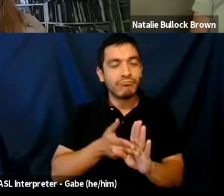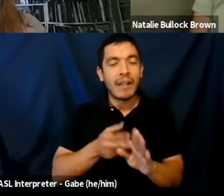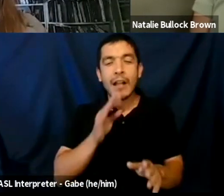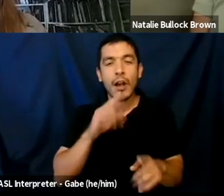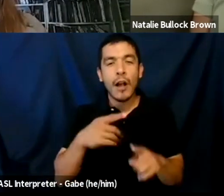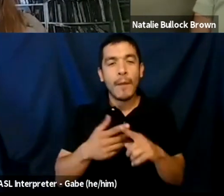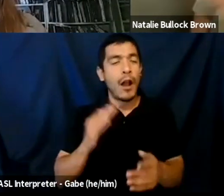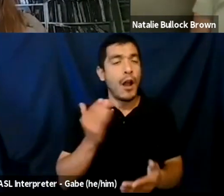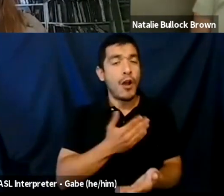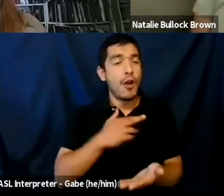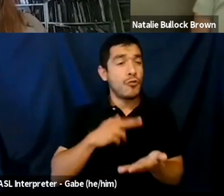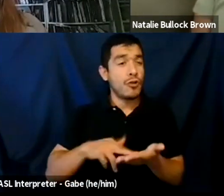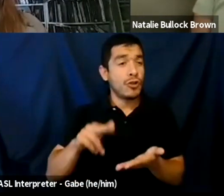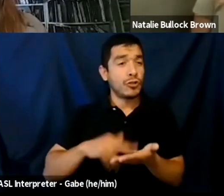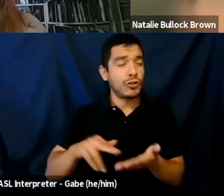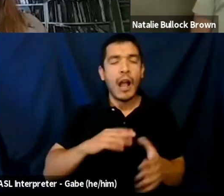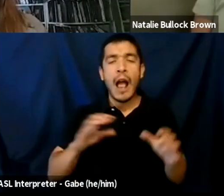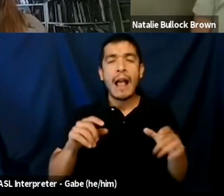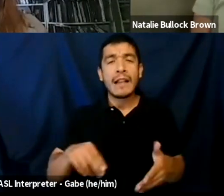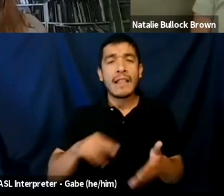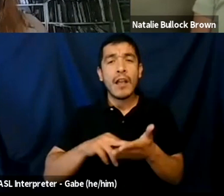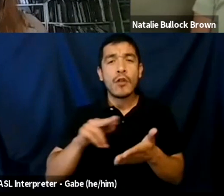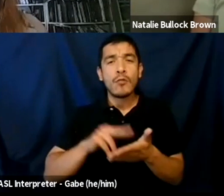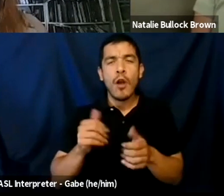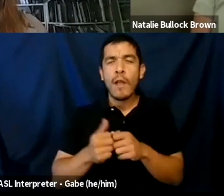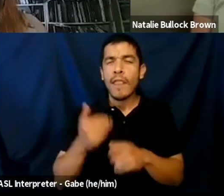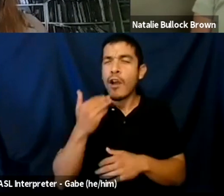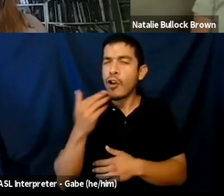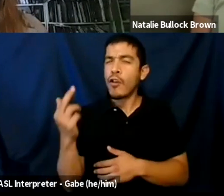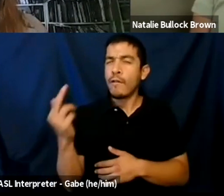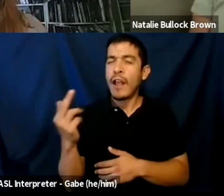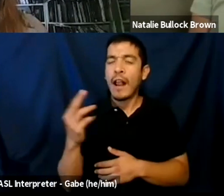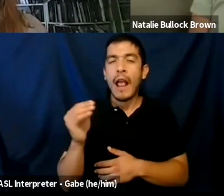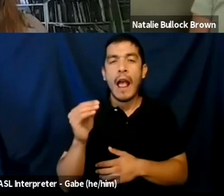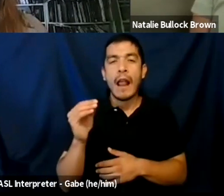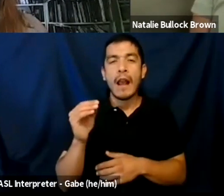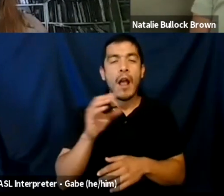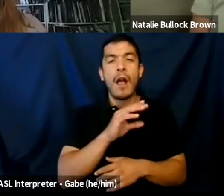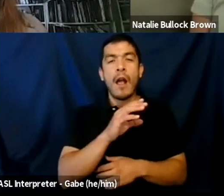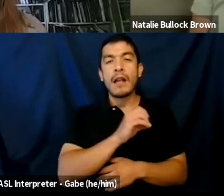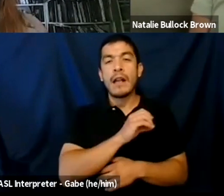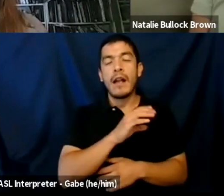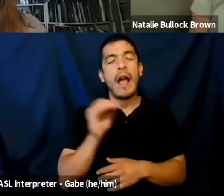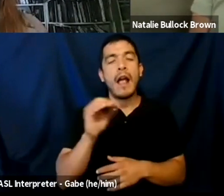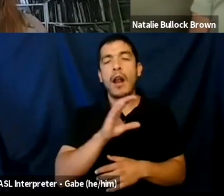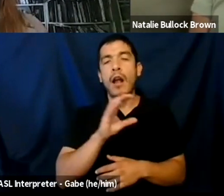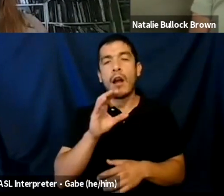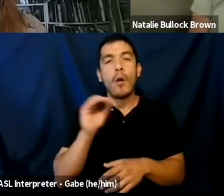I did this research with a good friend and colleague who's a sociologist, Dr. Johanna Foster from Monmouth University.